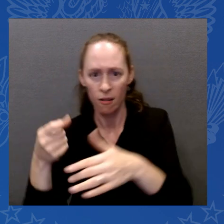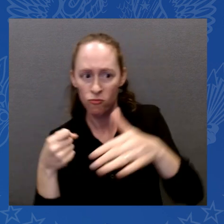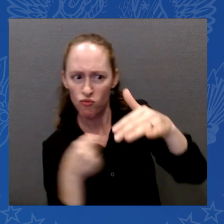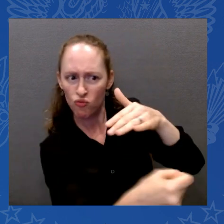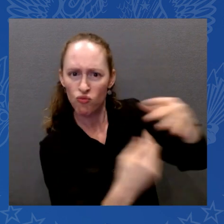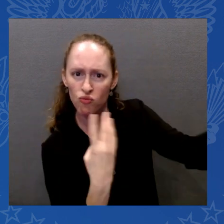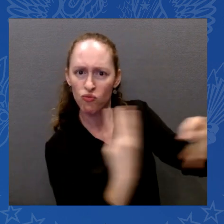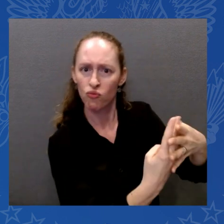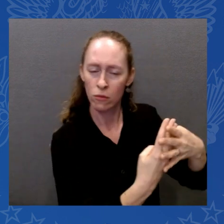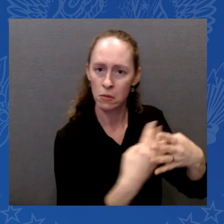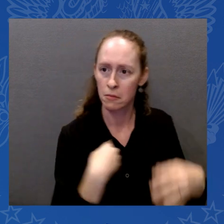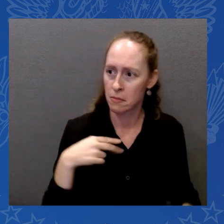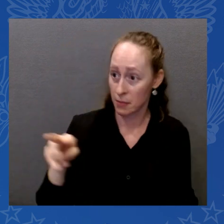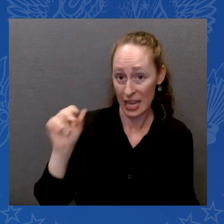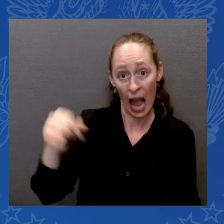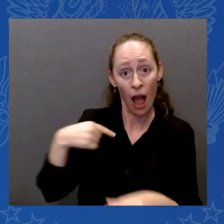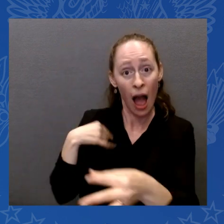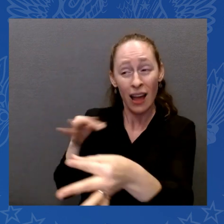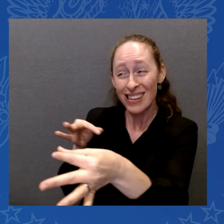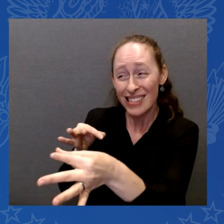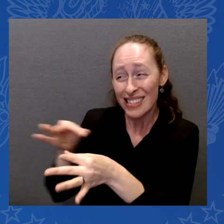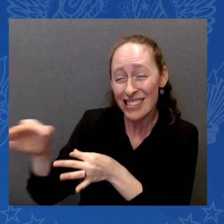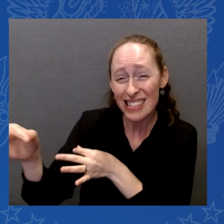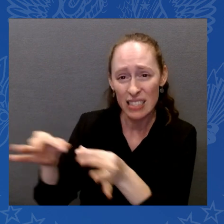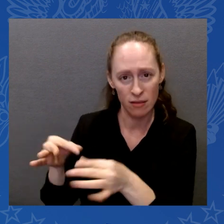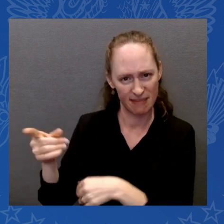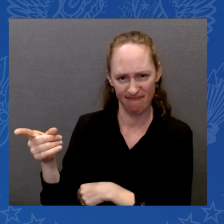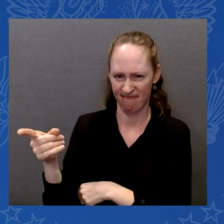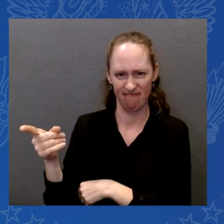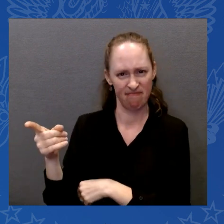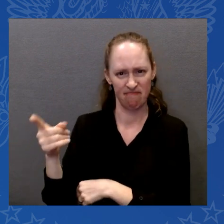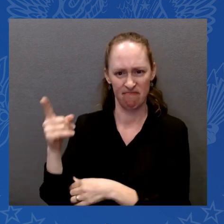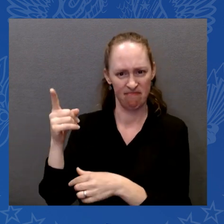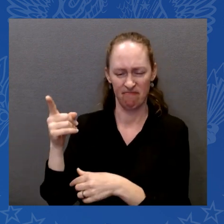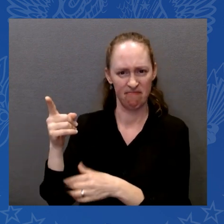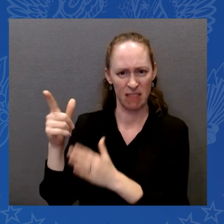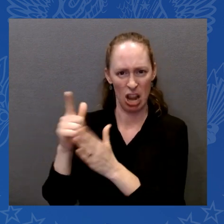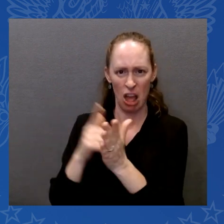that my patient was sick enough? The effects are chilling.